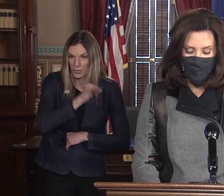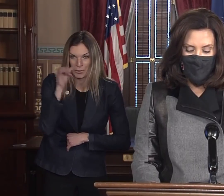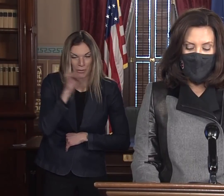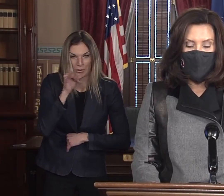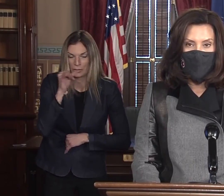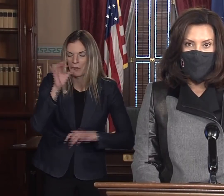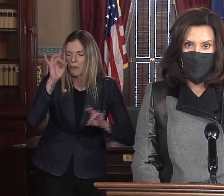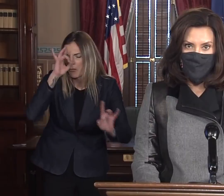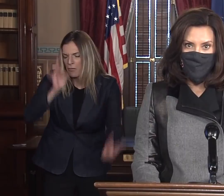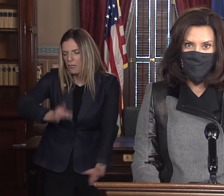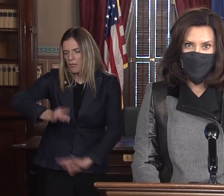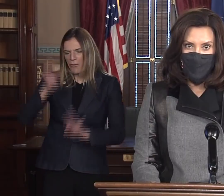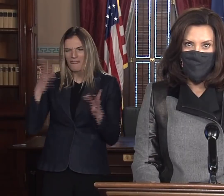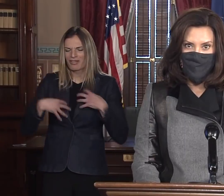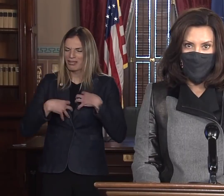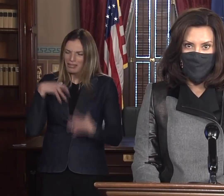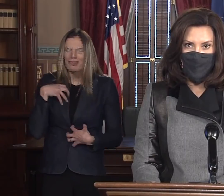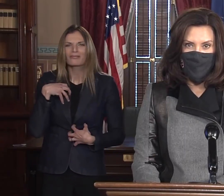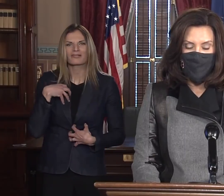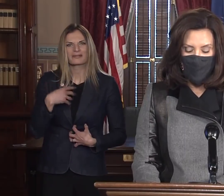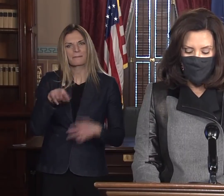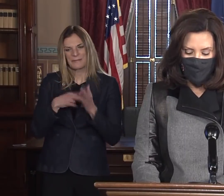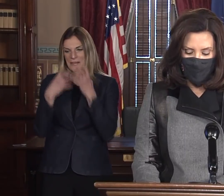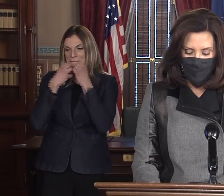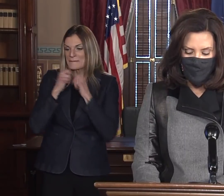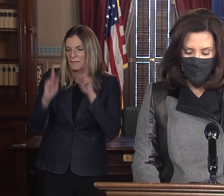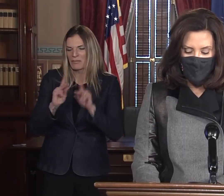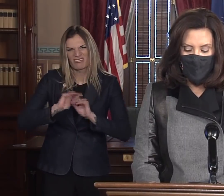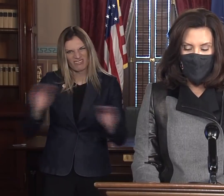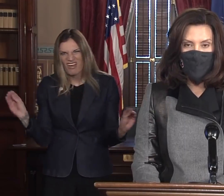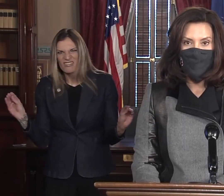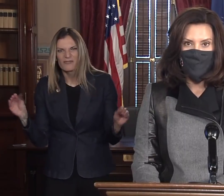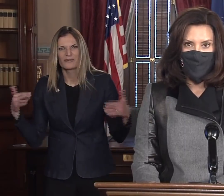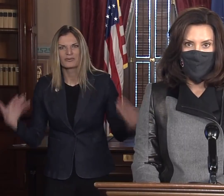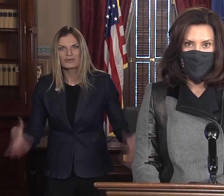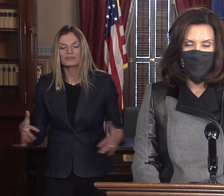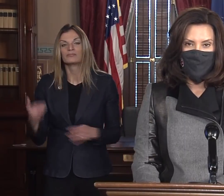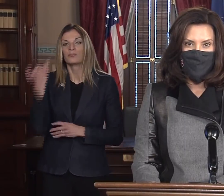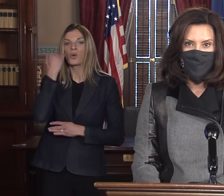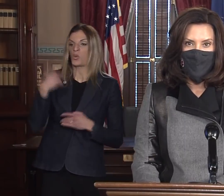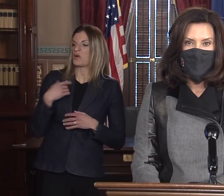HERD IMMUNITY. THAT PHILOSOPHY IS INHUMANE.